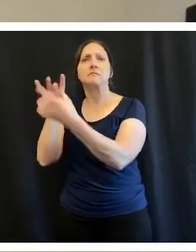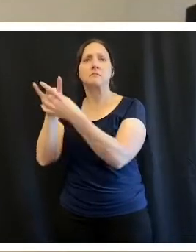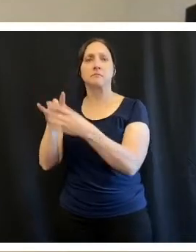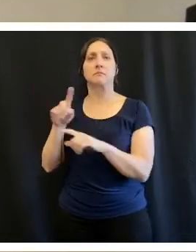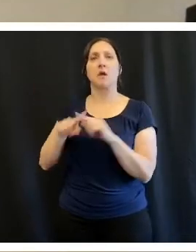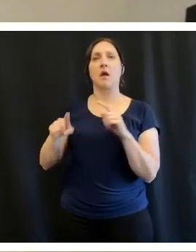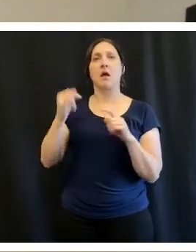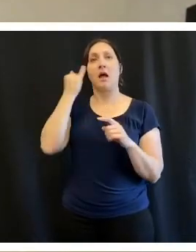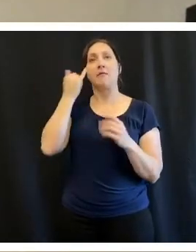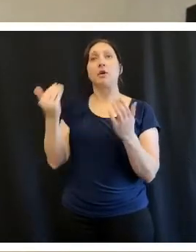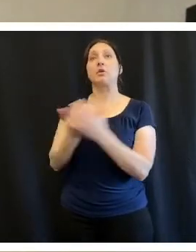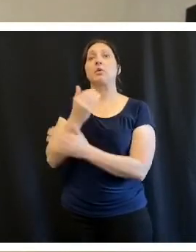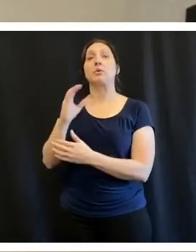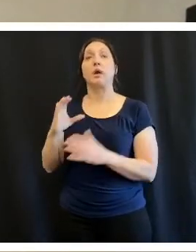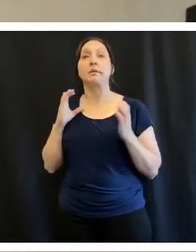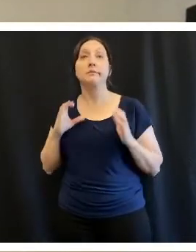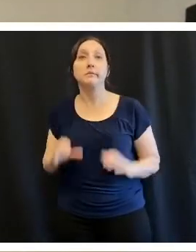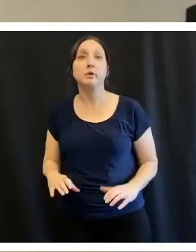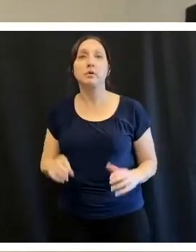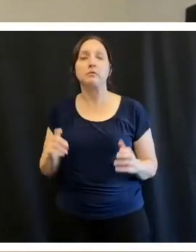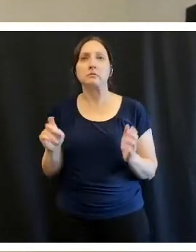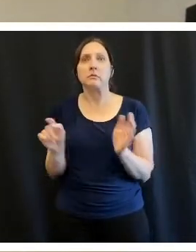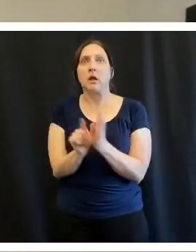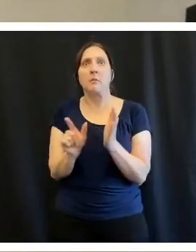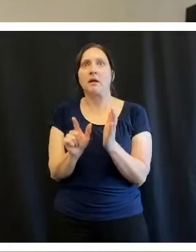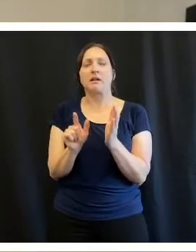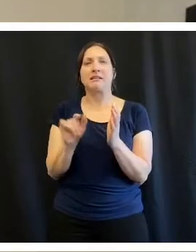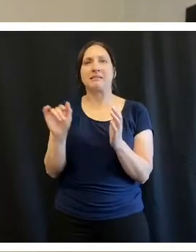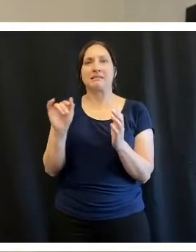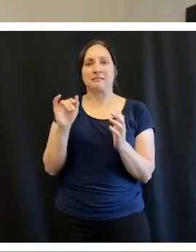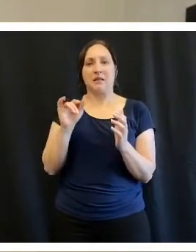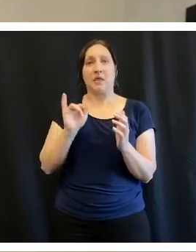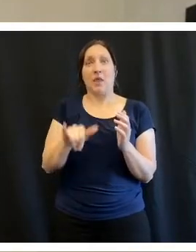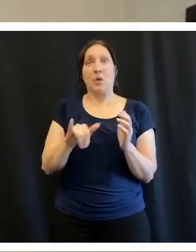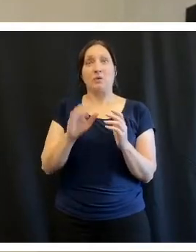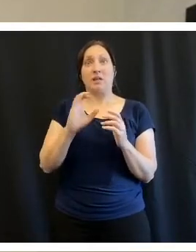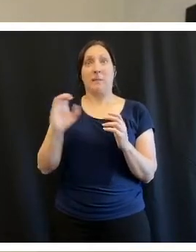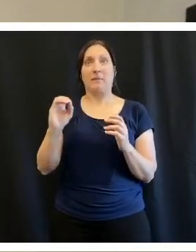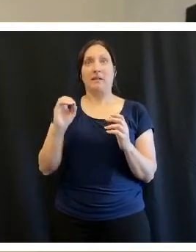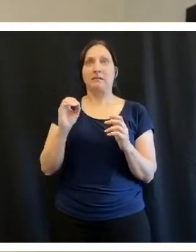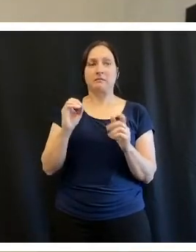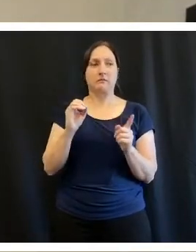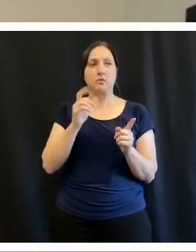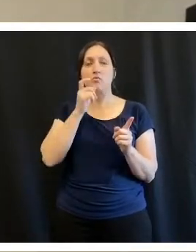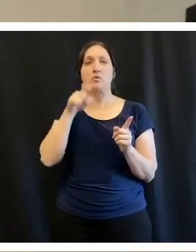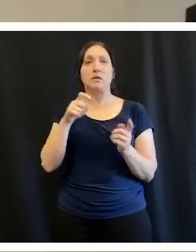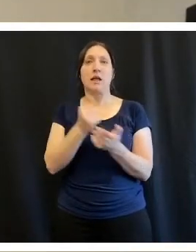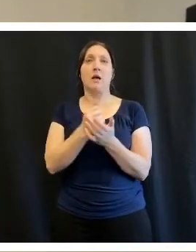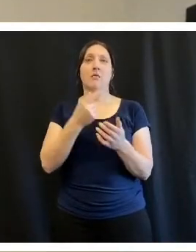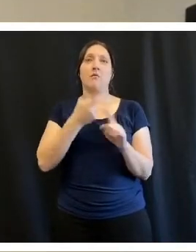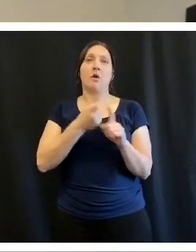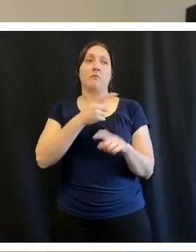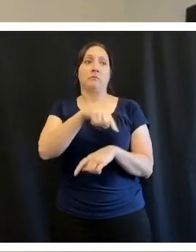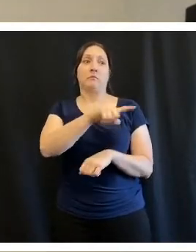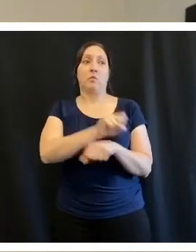it's even hard for those companies to provide the type of training and initial support for schools that they might normally want to.